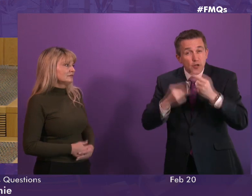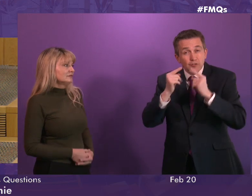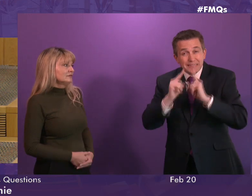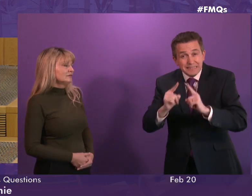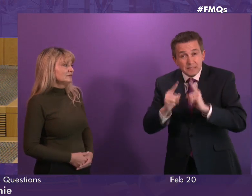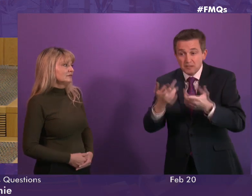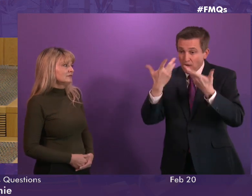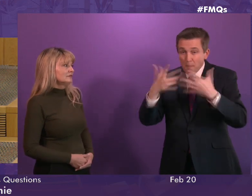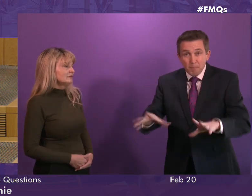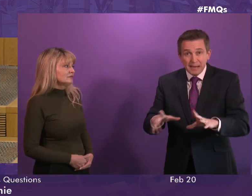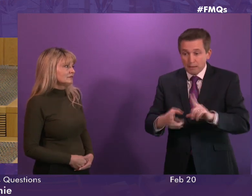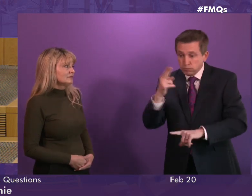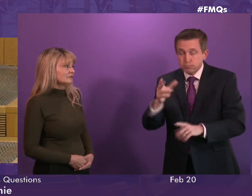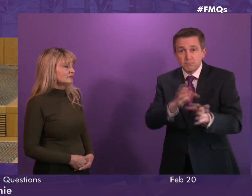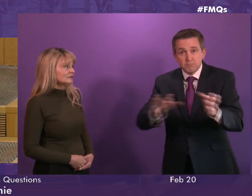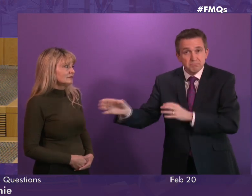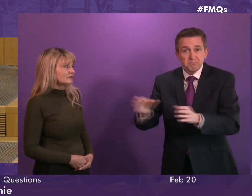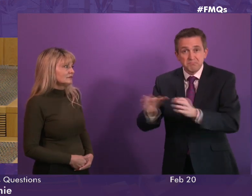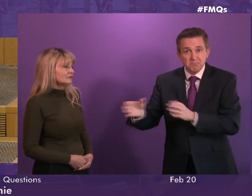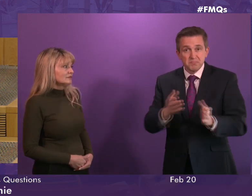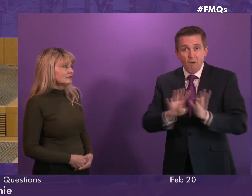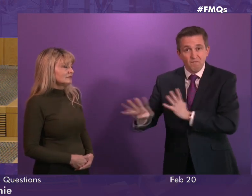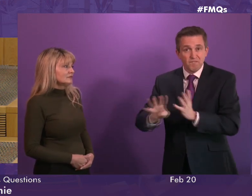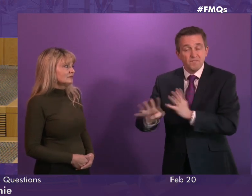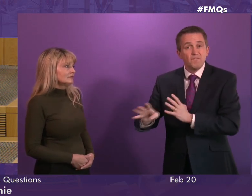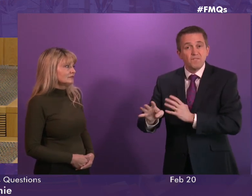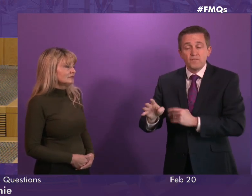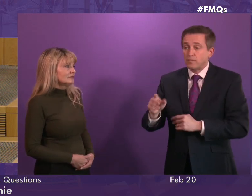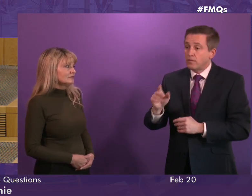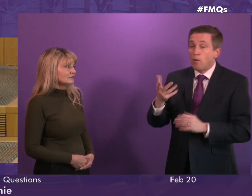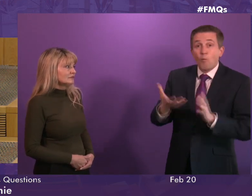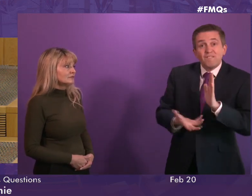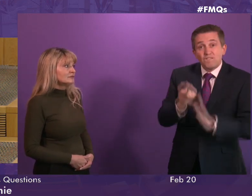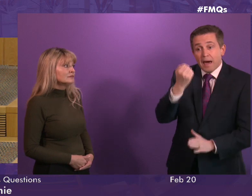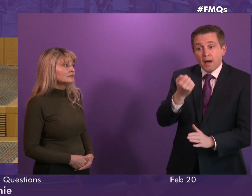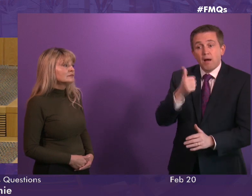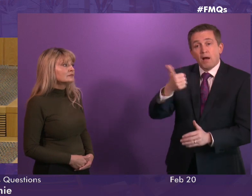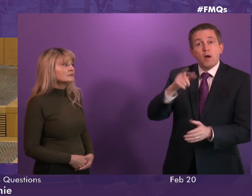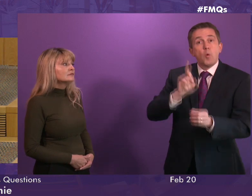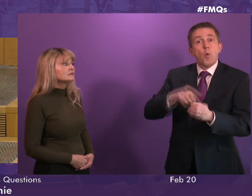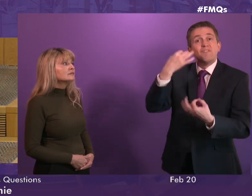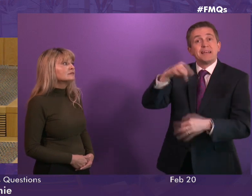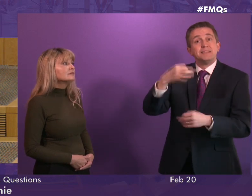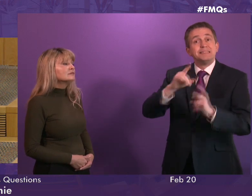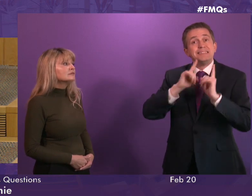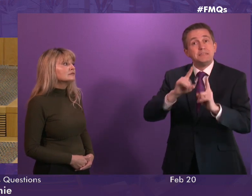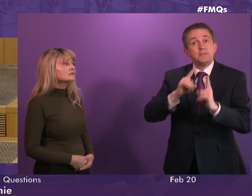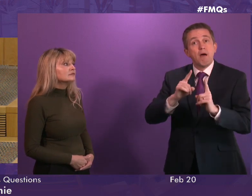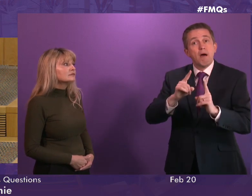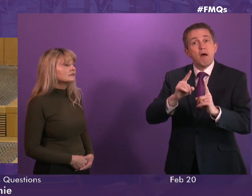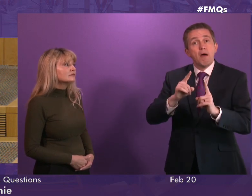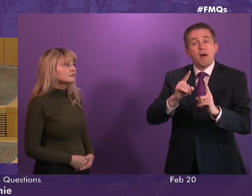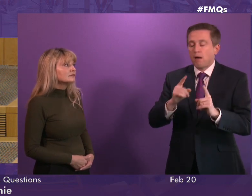chopped. We find that those who have the best qualifications as teachers become too expensive